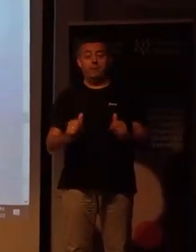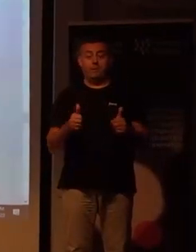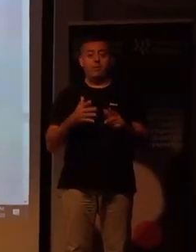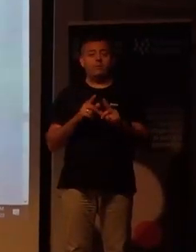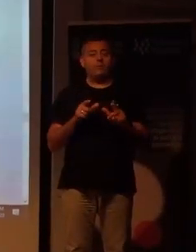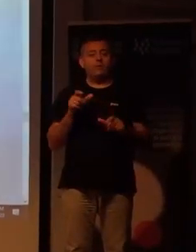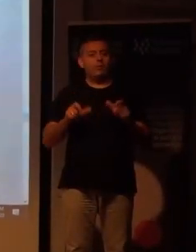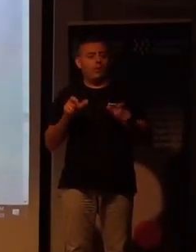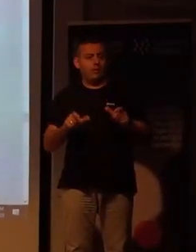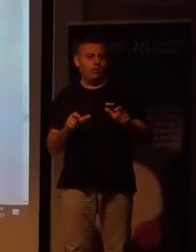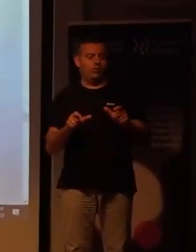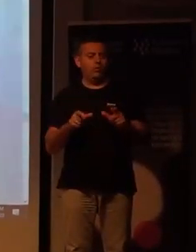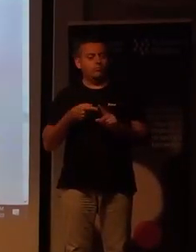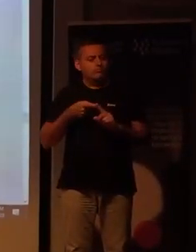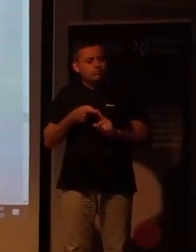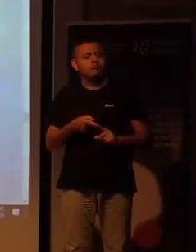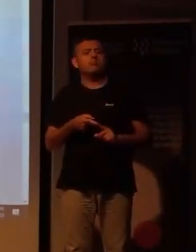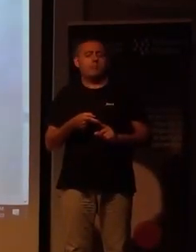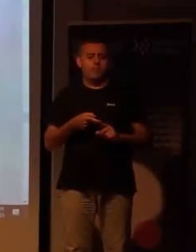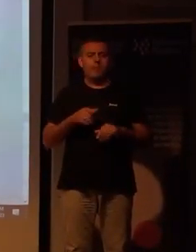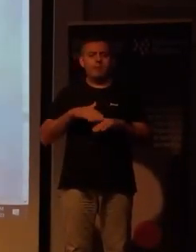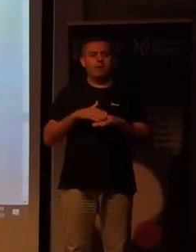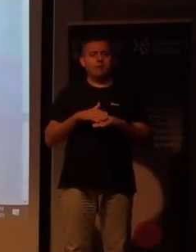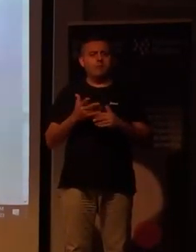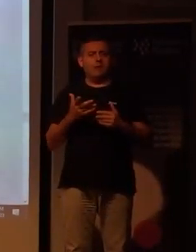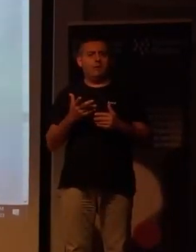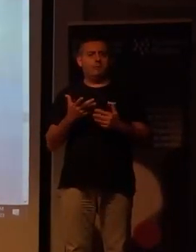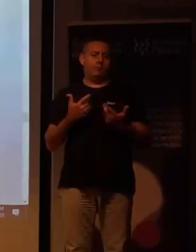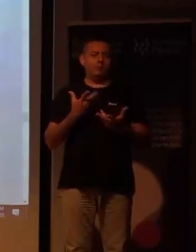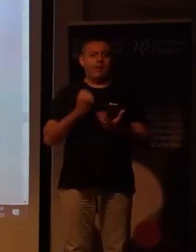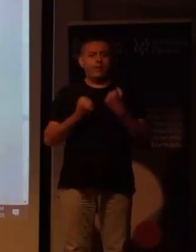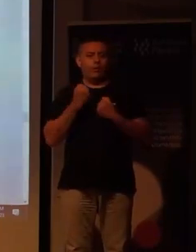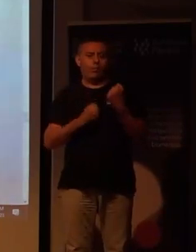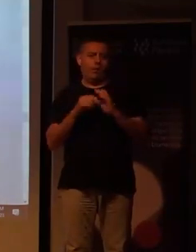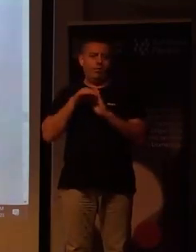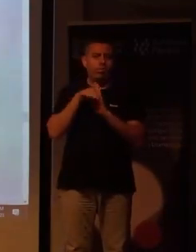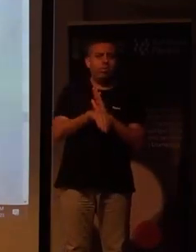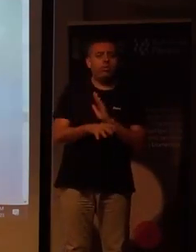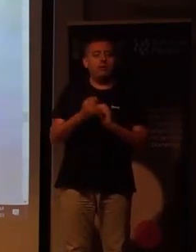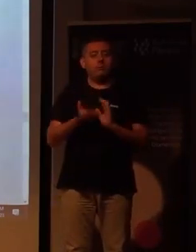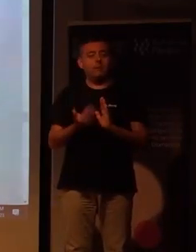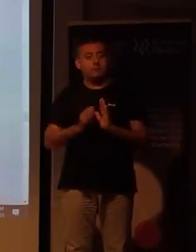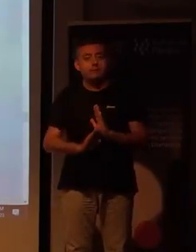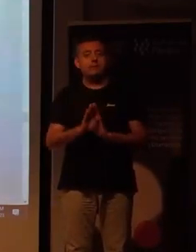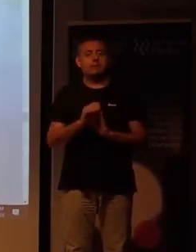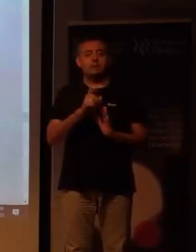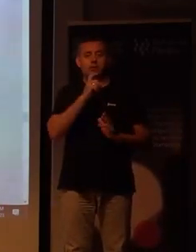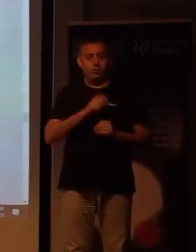overly determined to revitalise a depressed economy or so that neighbours can directly feed themselves